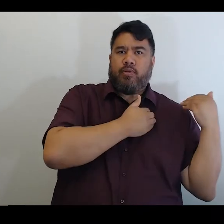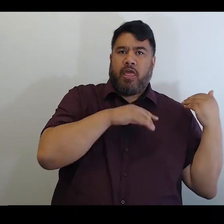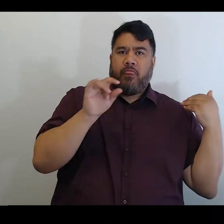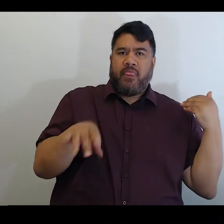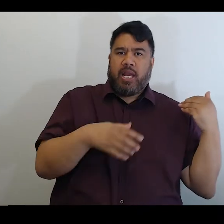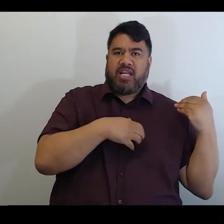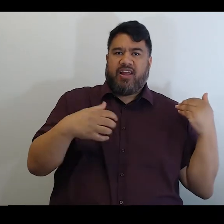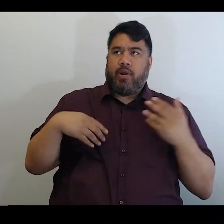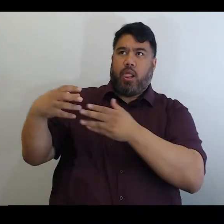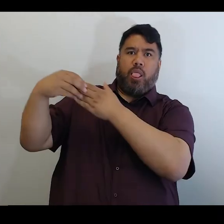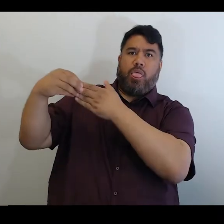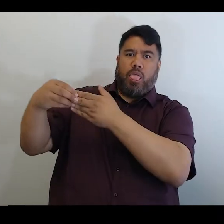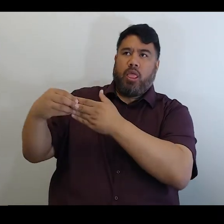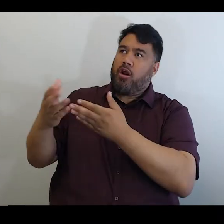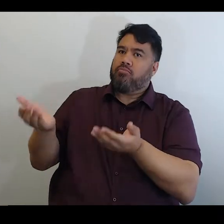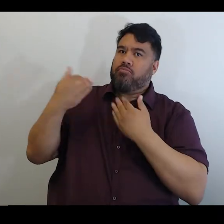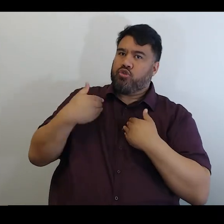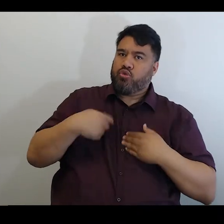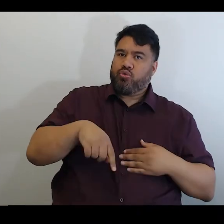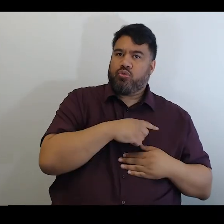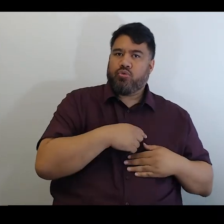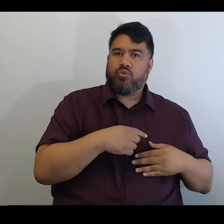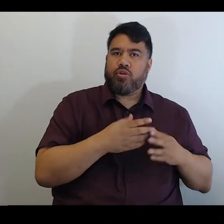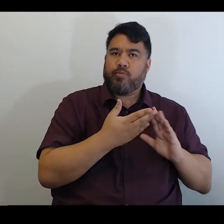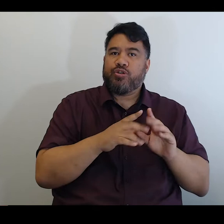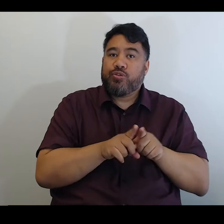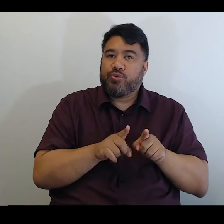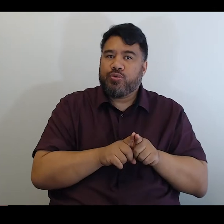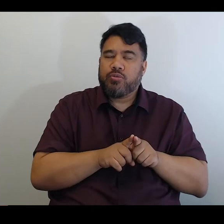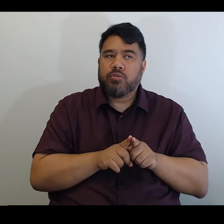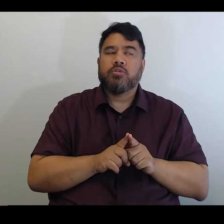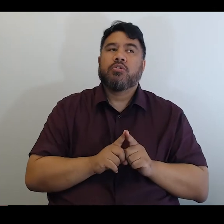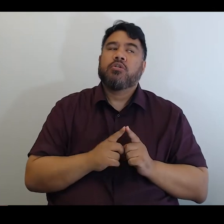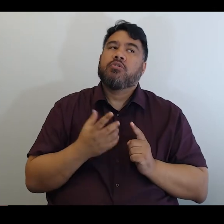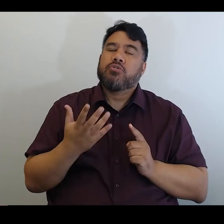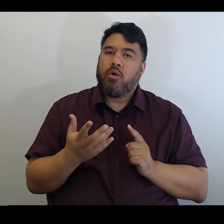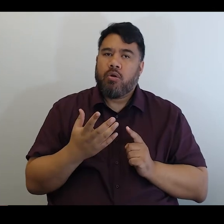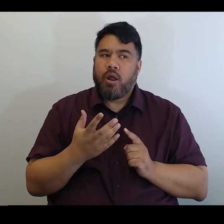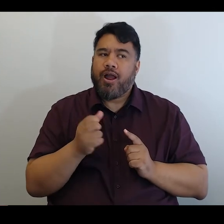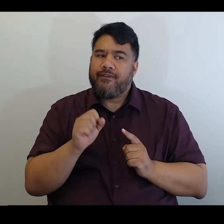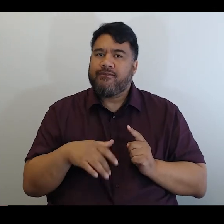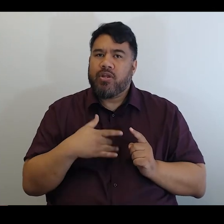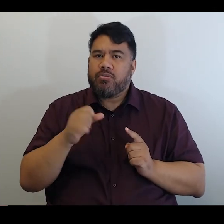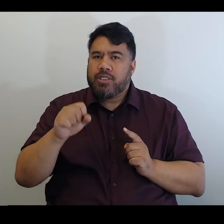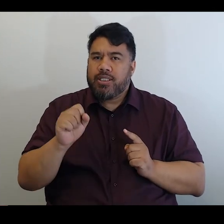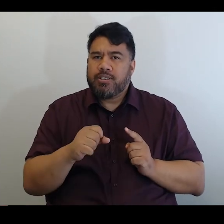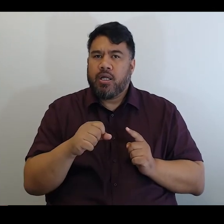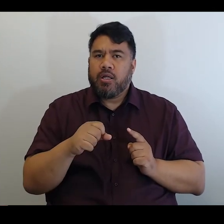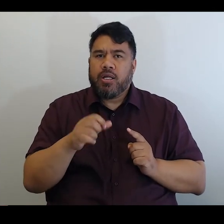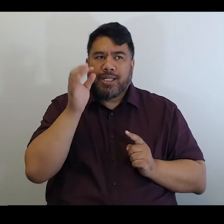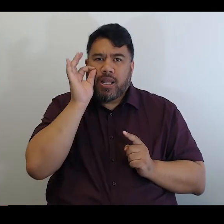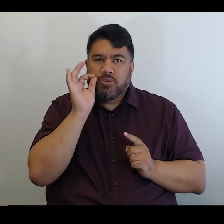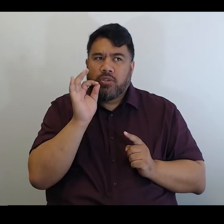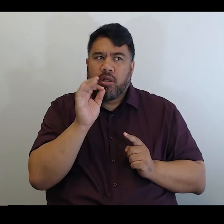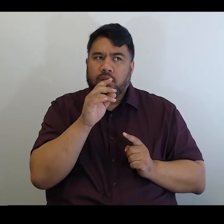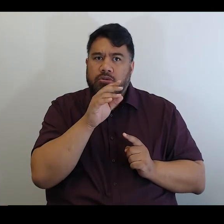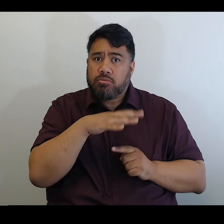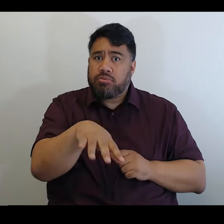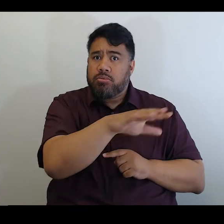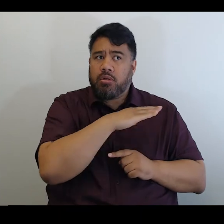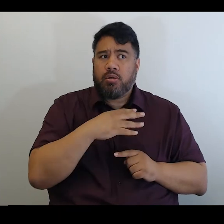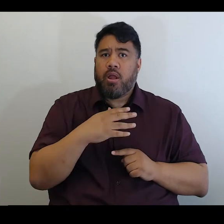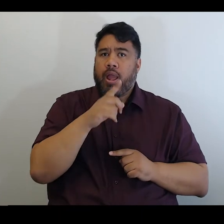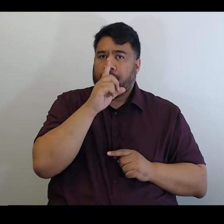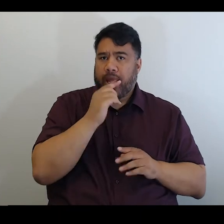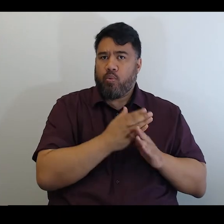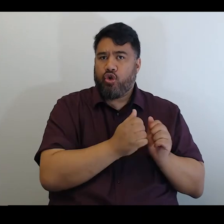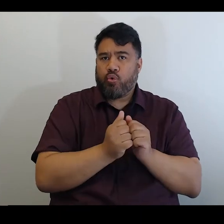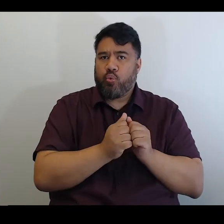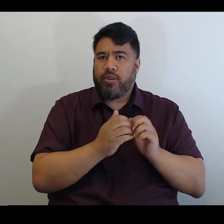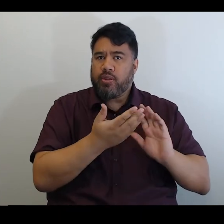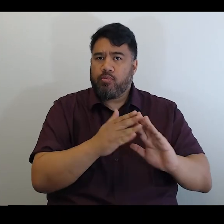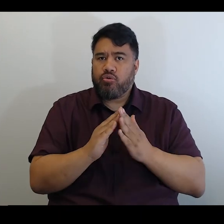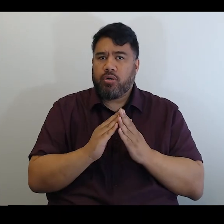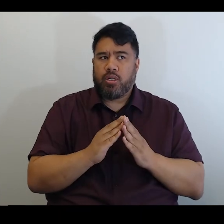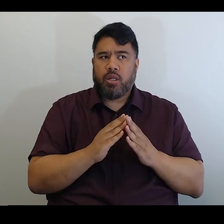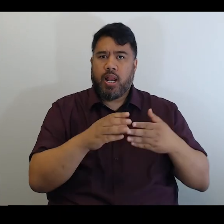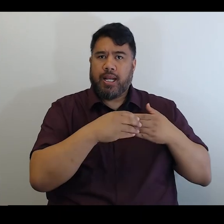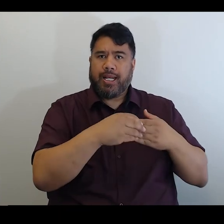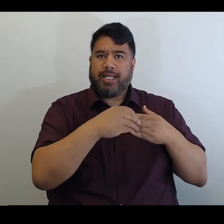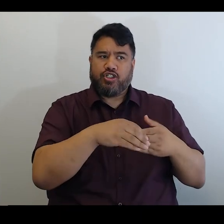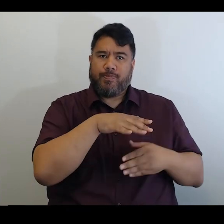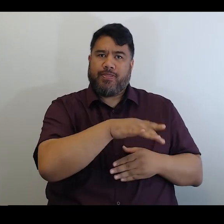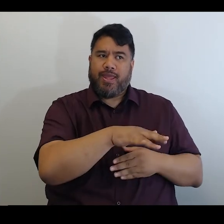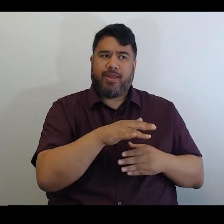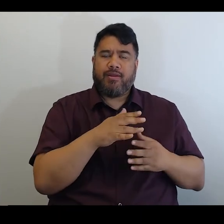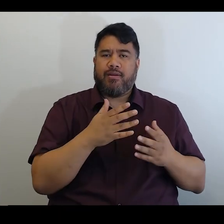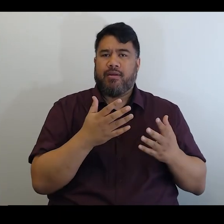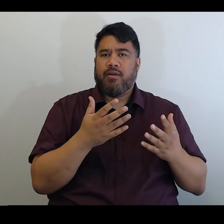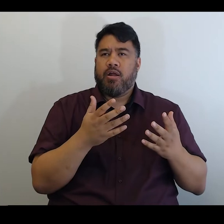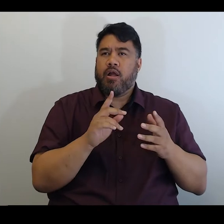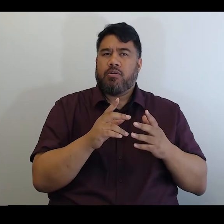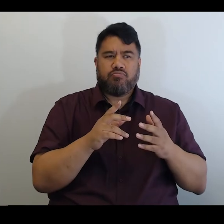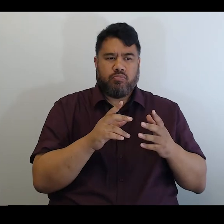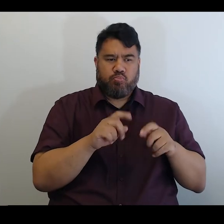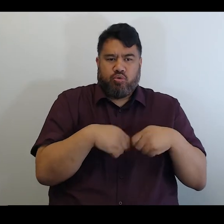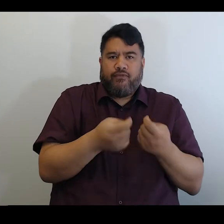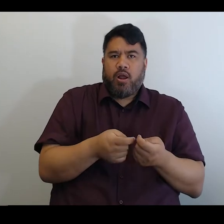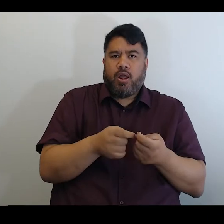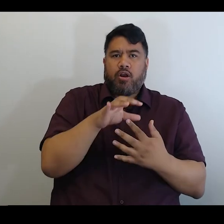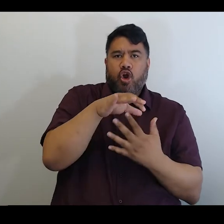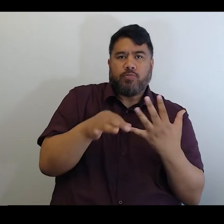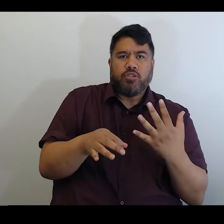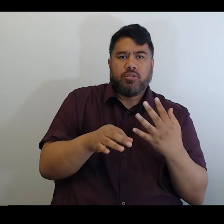And so, I do see an opportunity for local government, if you know, driven by community, to provide a broader range of choices and supports for disabled people yes.